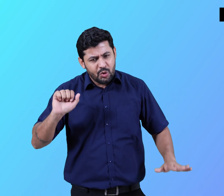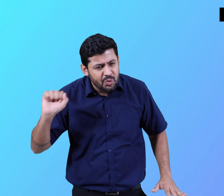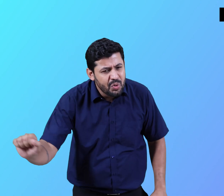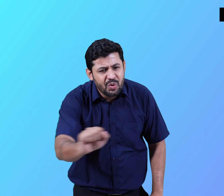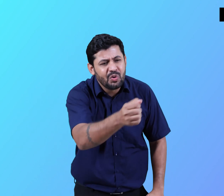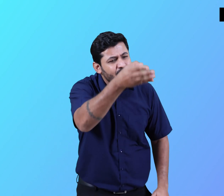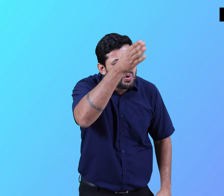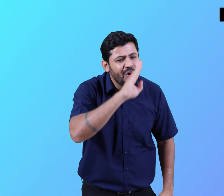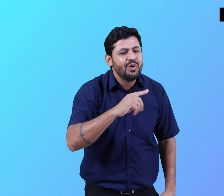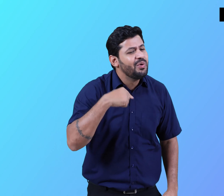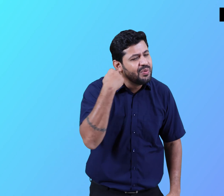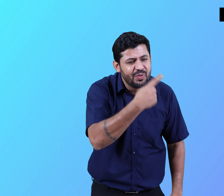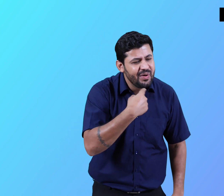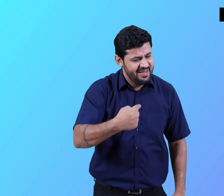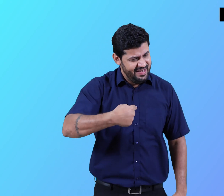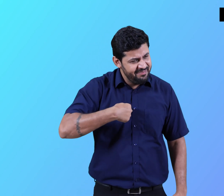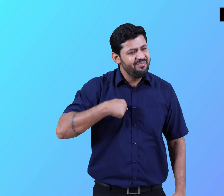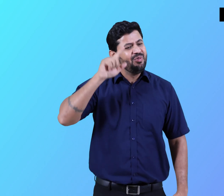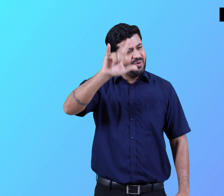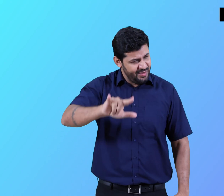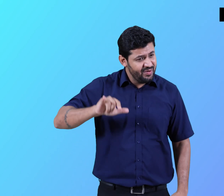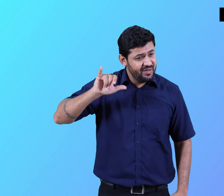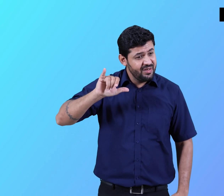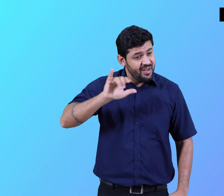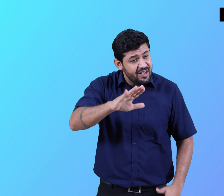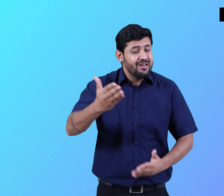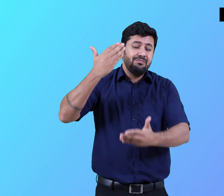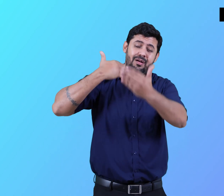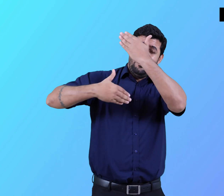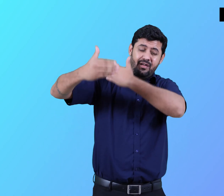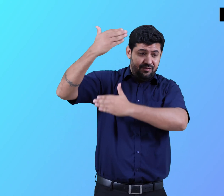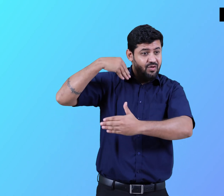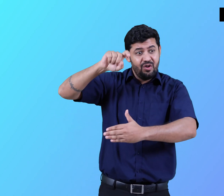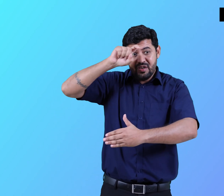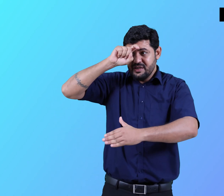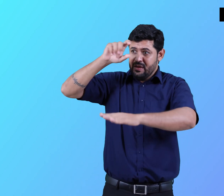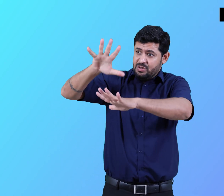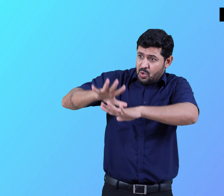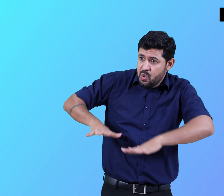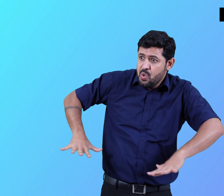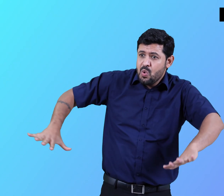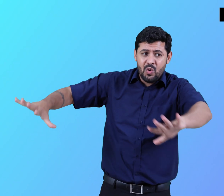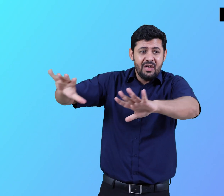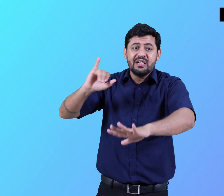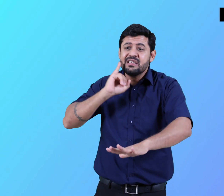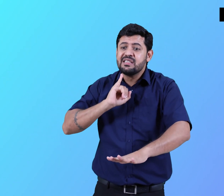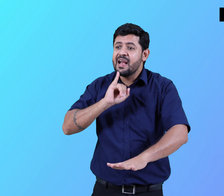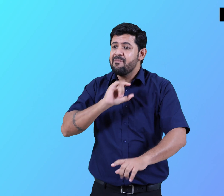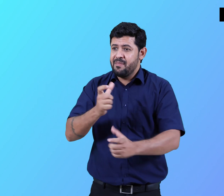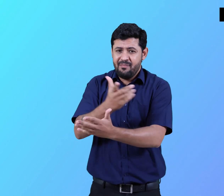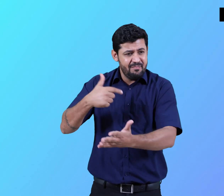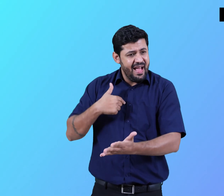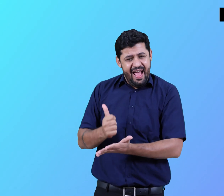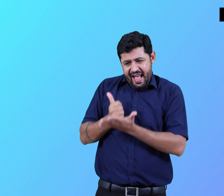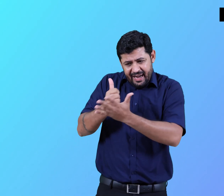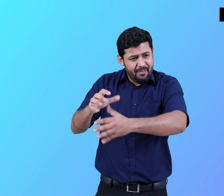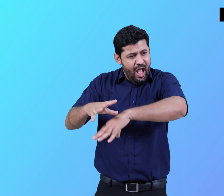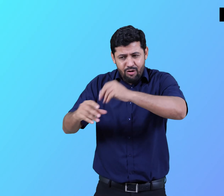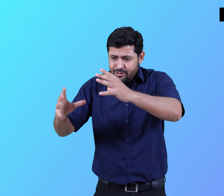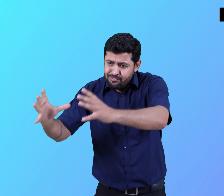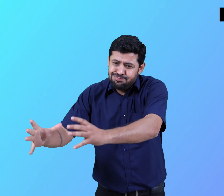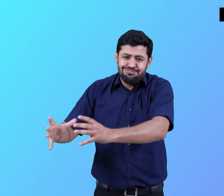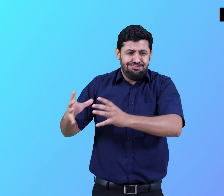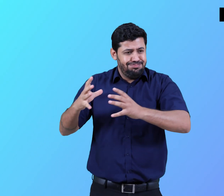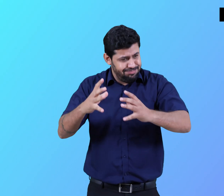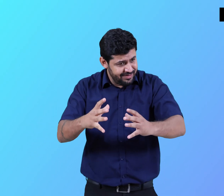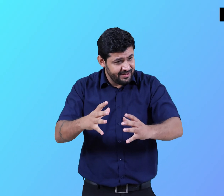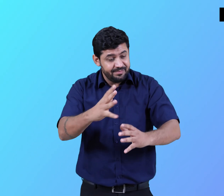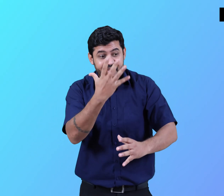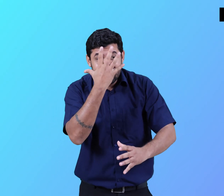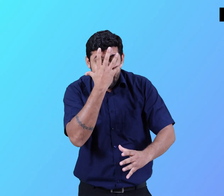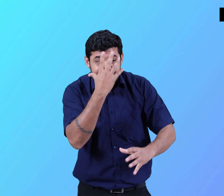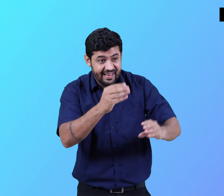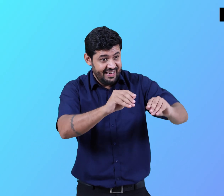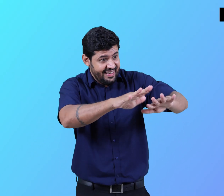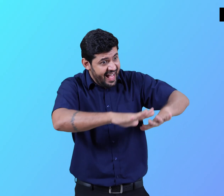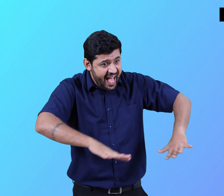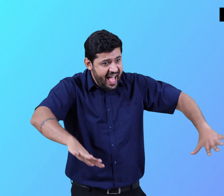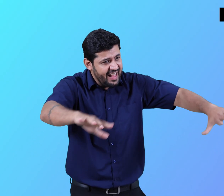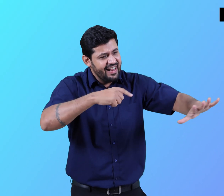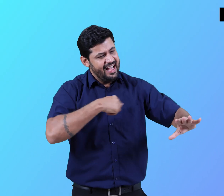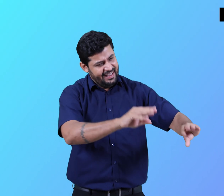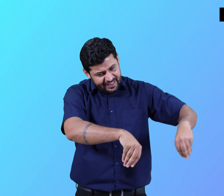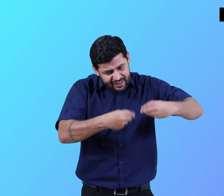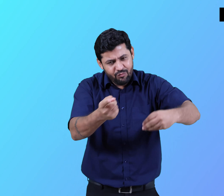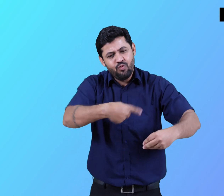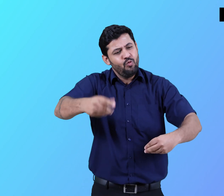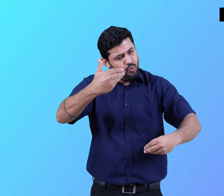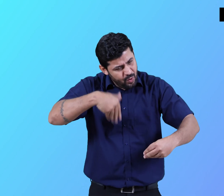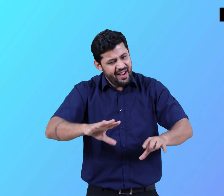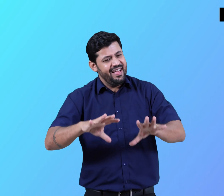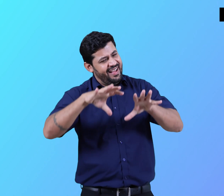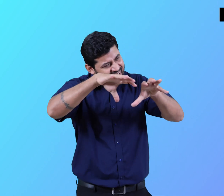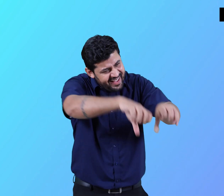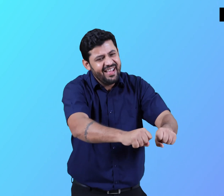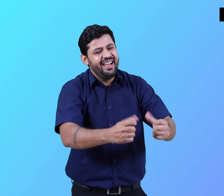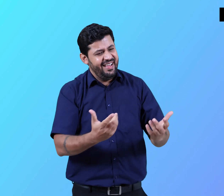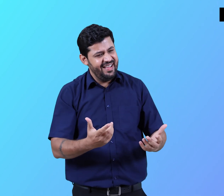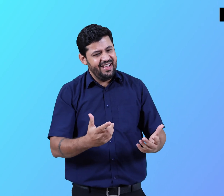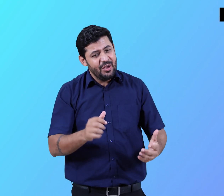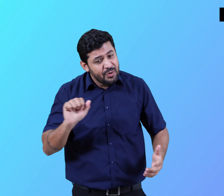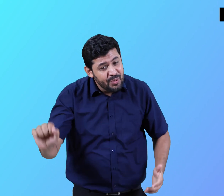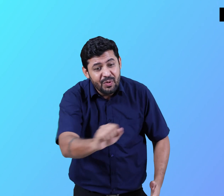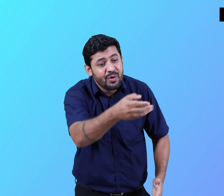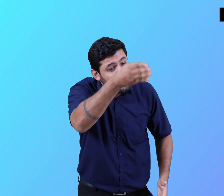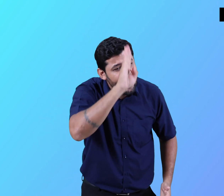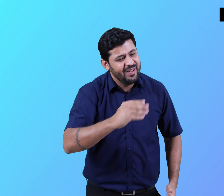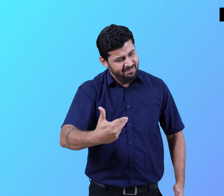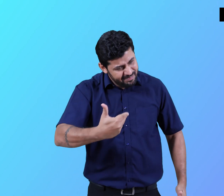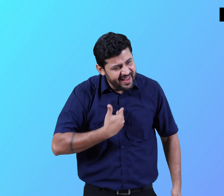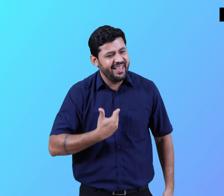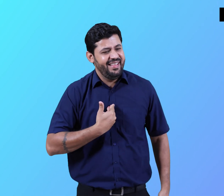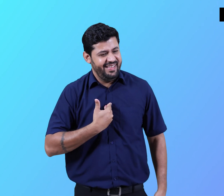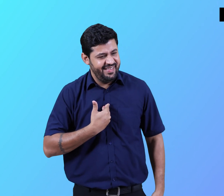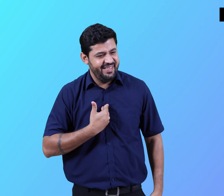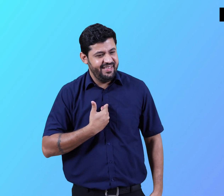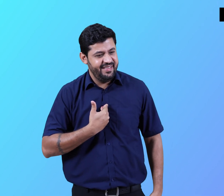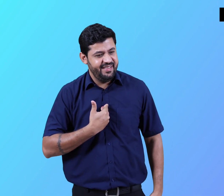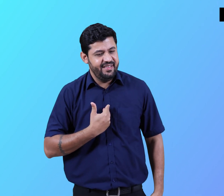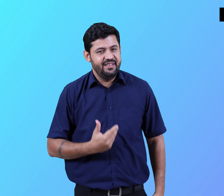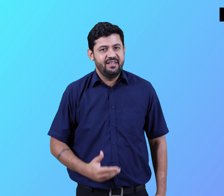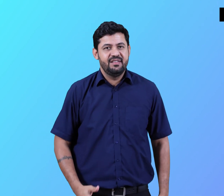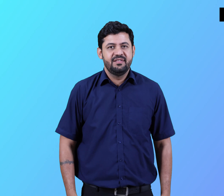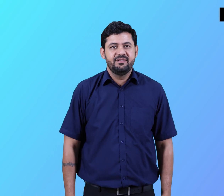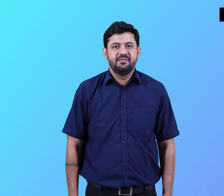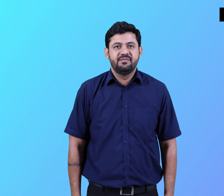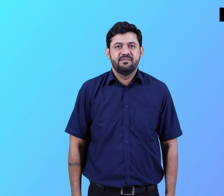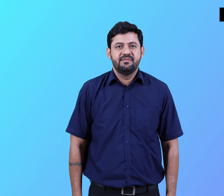I am the LORD your God. I brought you out of the land of Egypt to give the land of Canaan to you and to be your God.